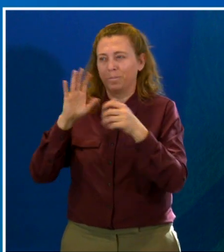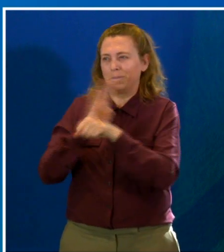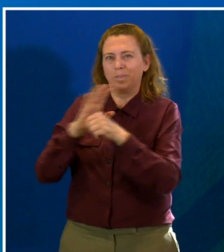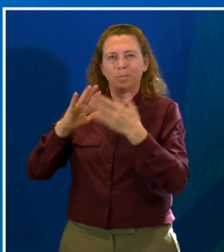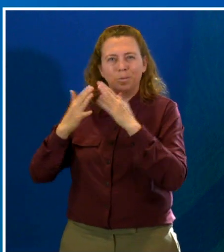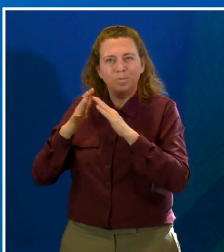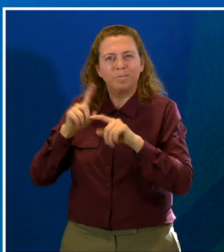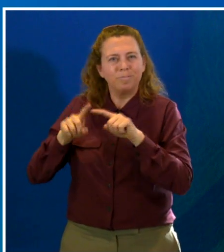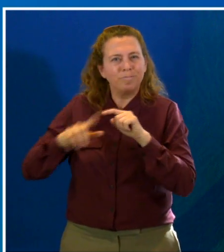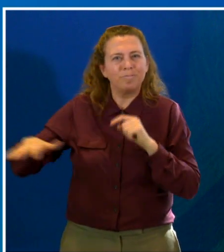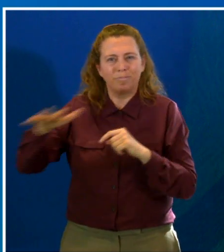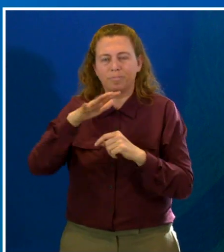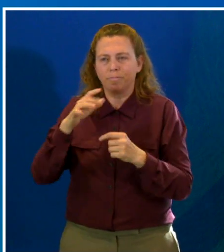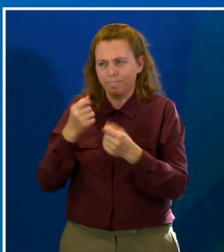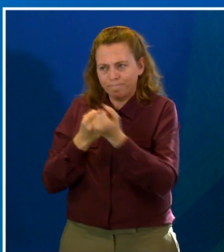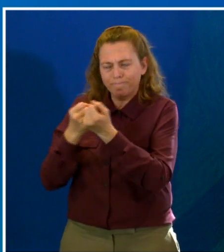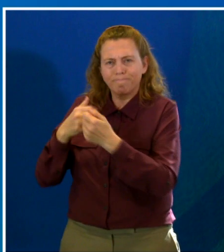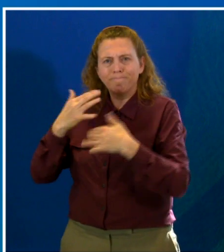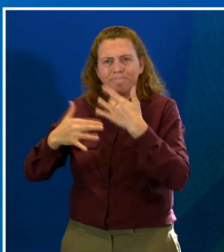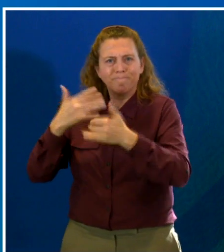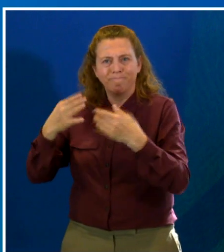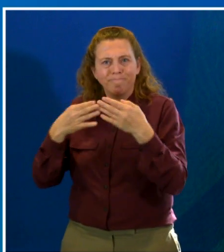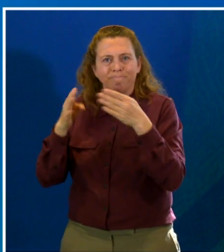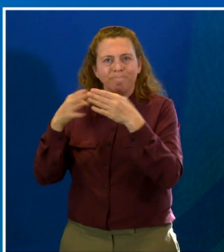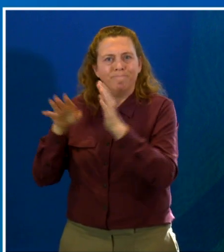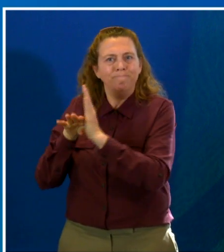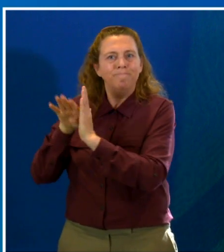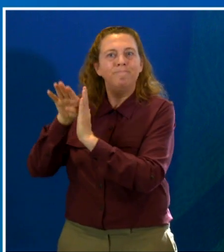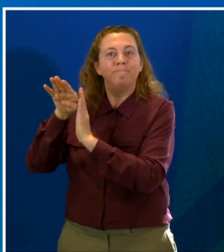The Working Washington grant application portal is now open